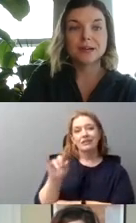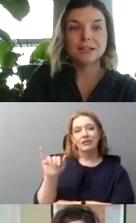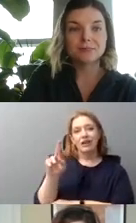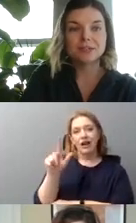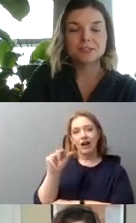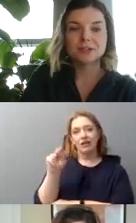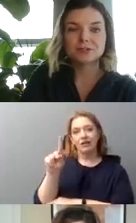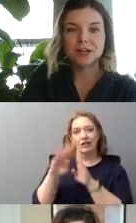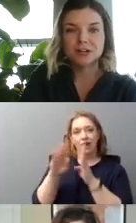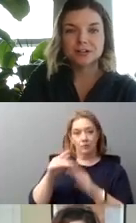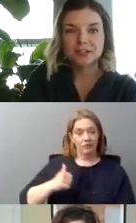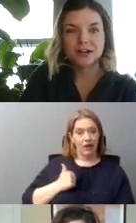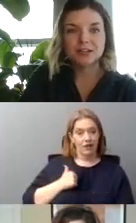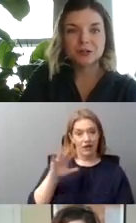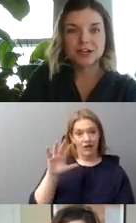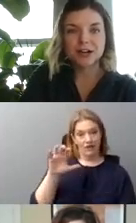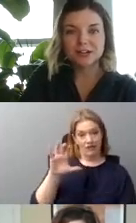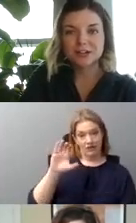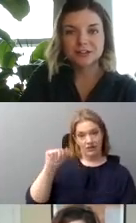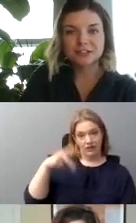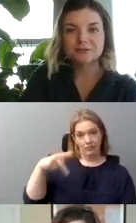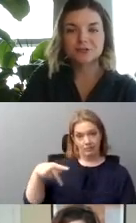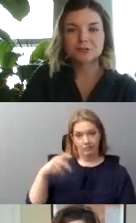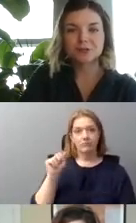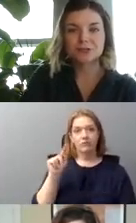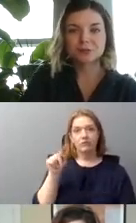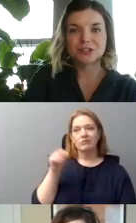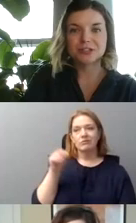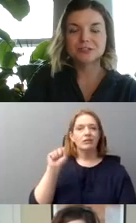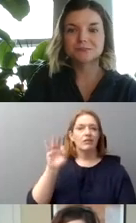My name is Rachel Reichert and I am your guide on this virtual road trip series.